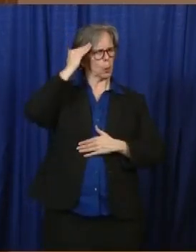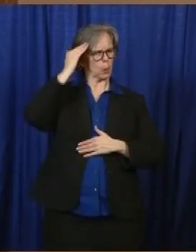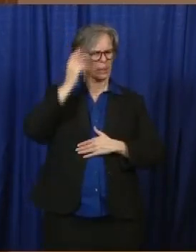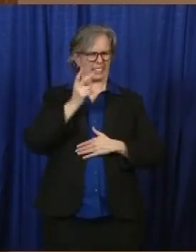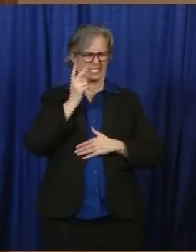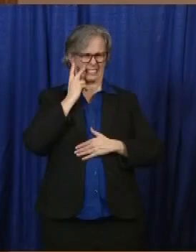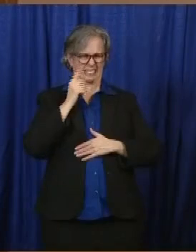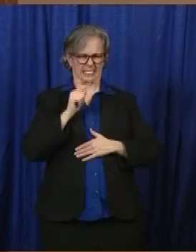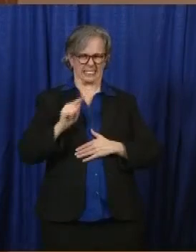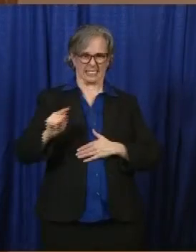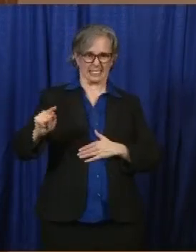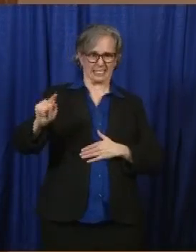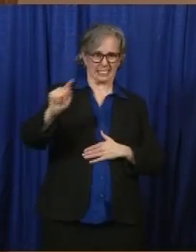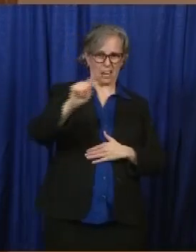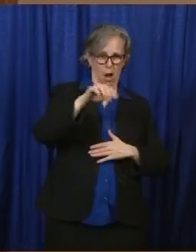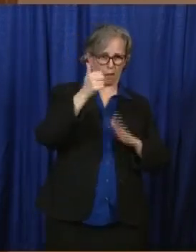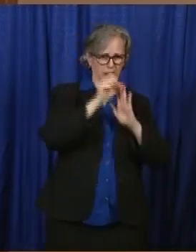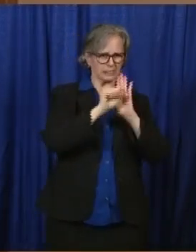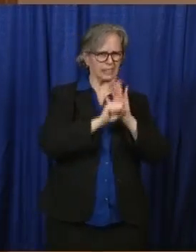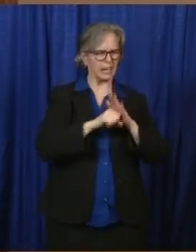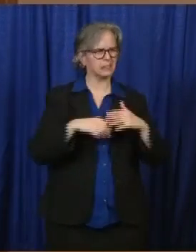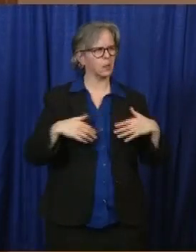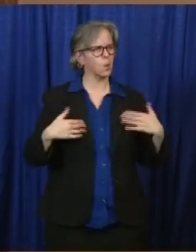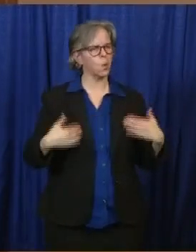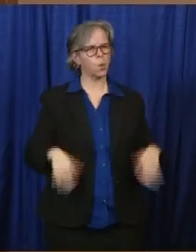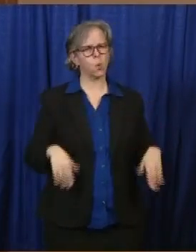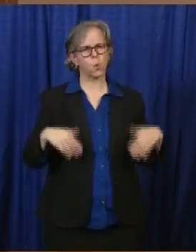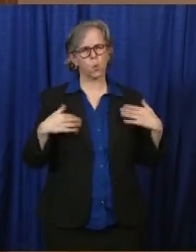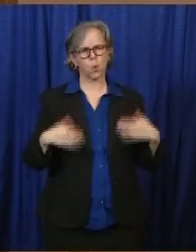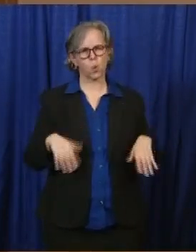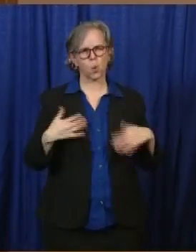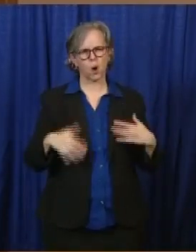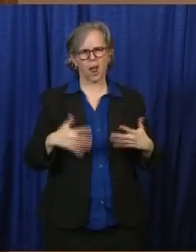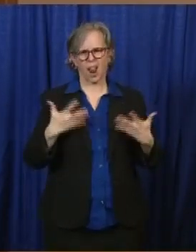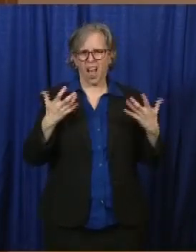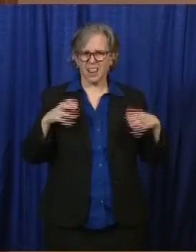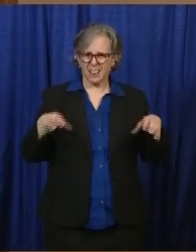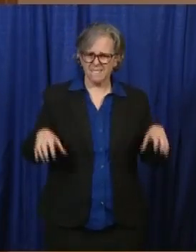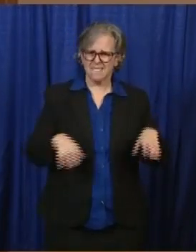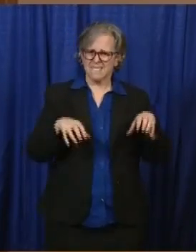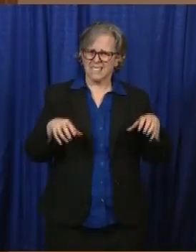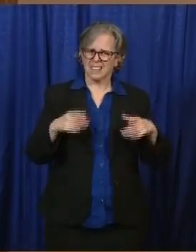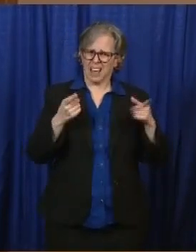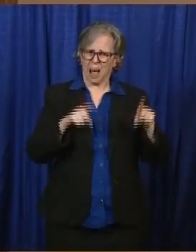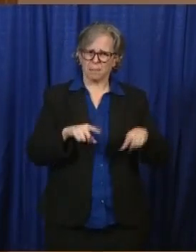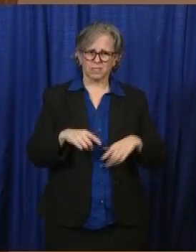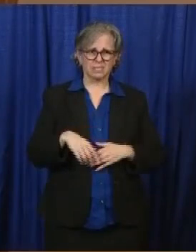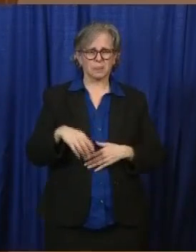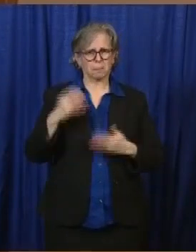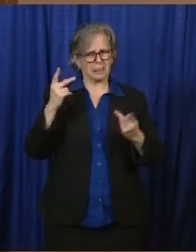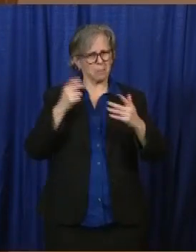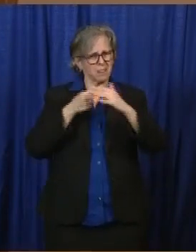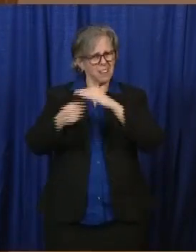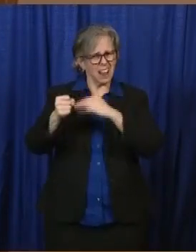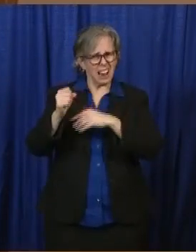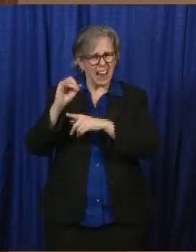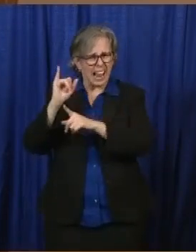WEEKS. WE SEE IT MORE TOWARD LATE APRIL. DEPENDING ON HOW SUCCESSFUL WE ARE WITH OUR STAY AT HOME WITH THE SOCIAL DISTANCING THAT MIGHT PUSH THAT OUT A LITTLE FURTHER.